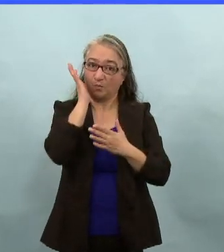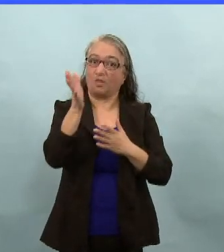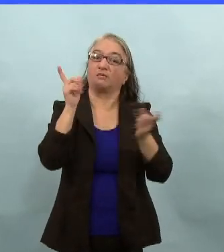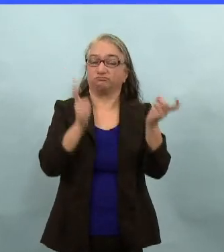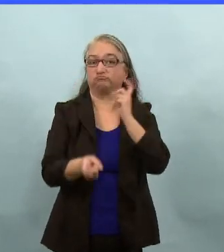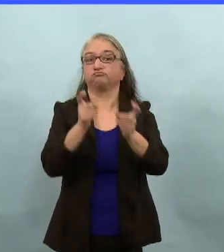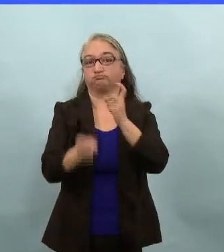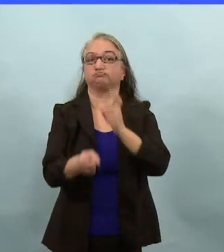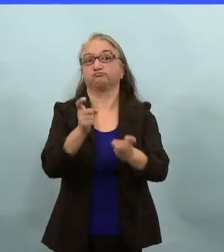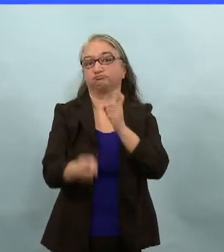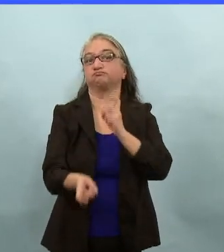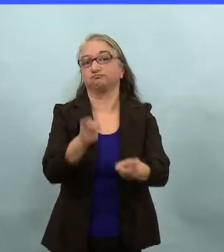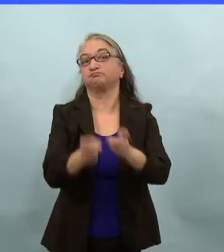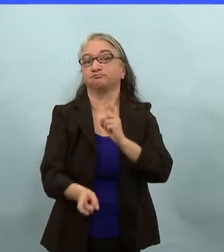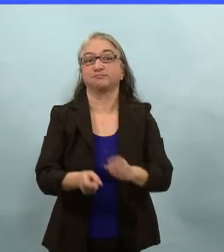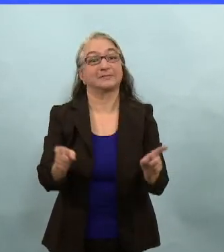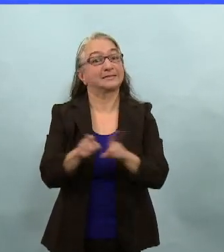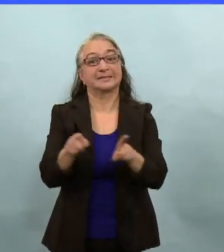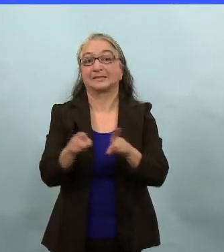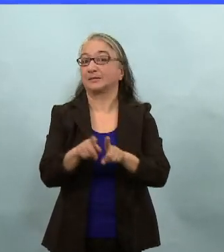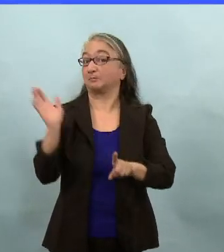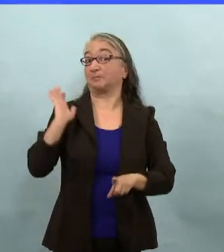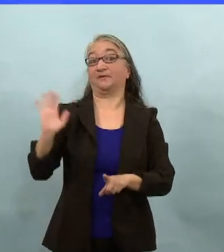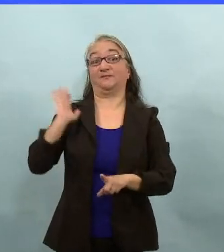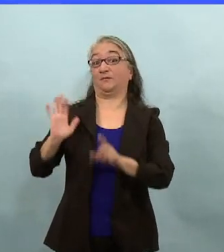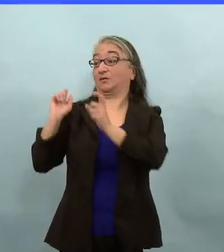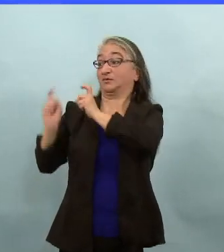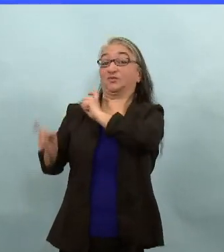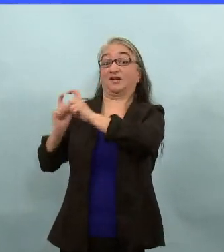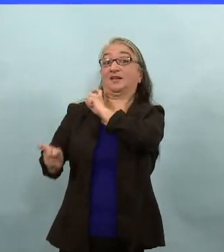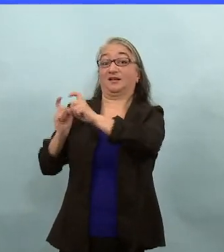all along and we're going to continue to look at the evidence and make those adjustments work and i